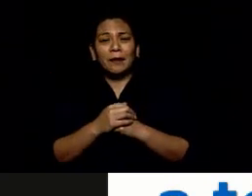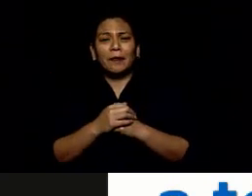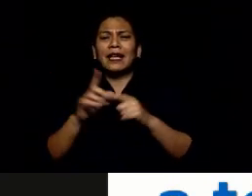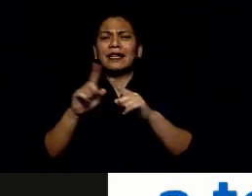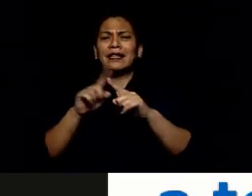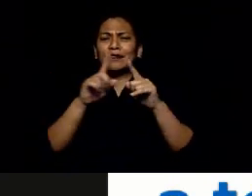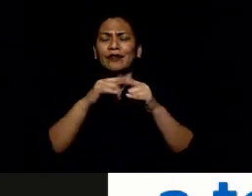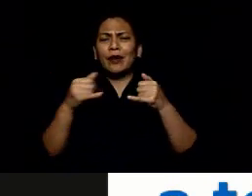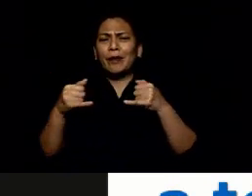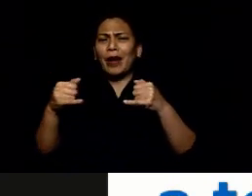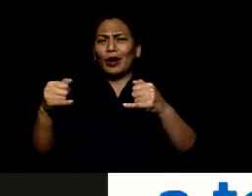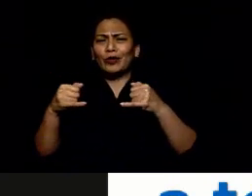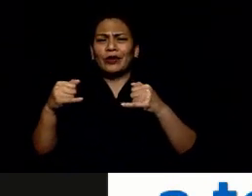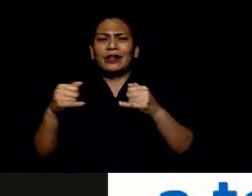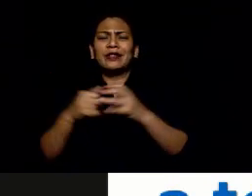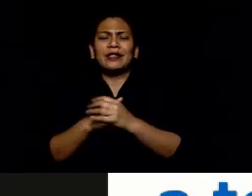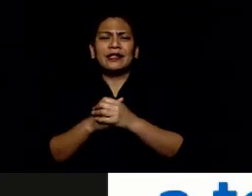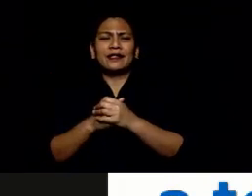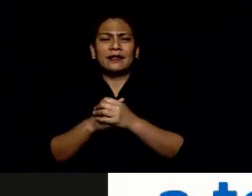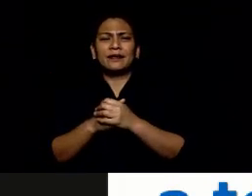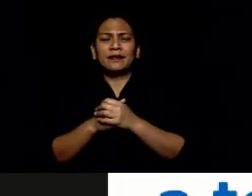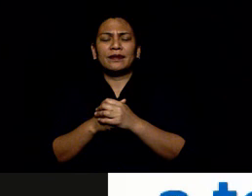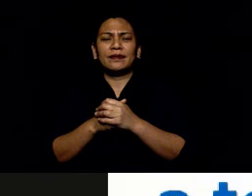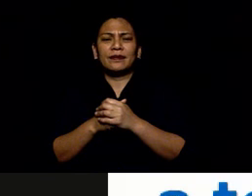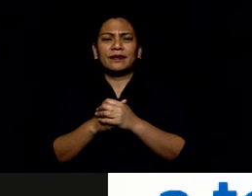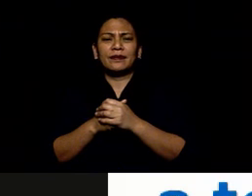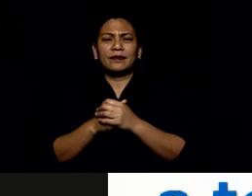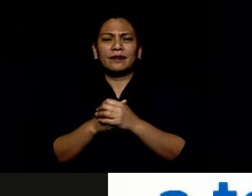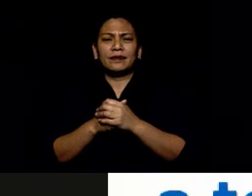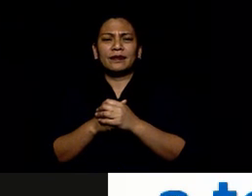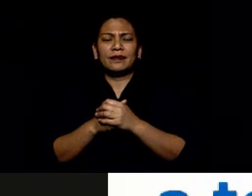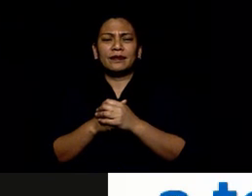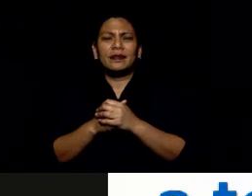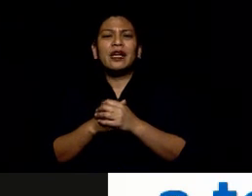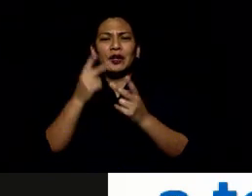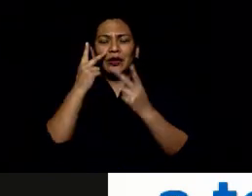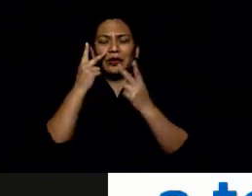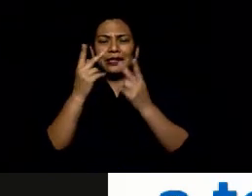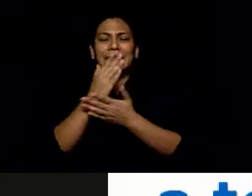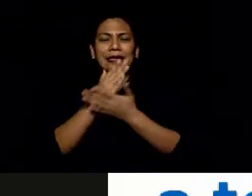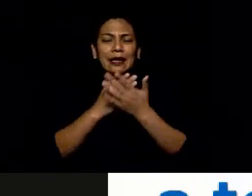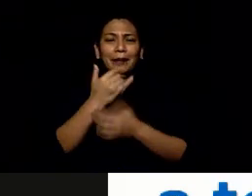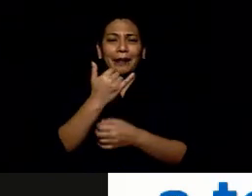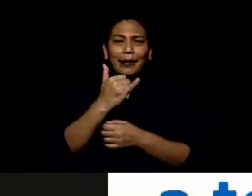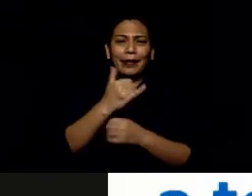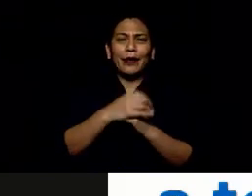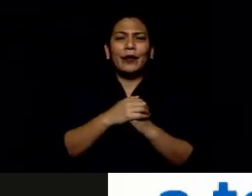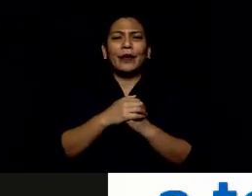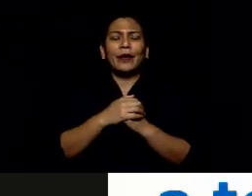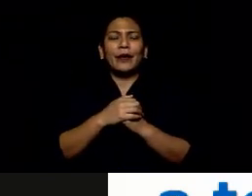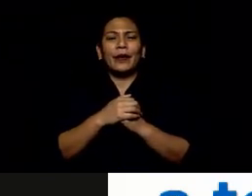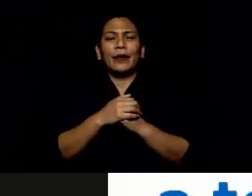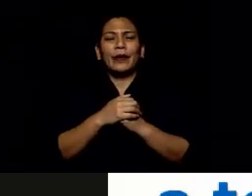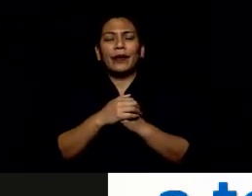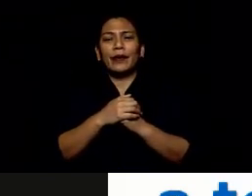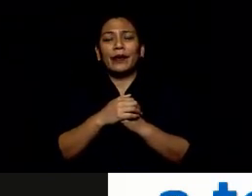some of them are already, um, Yellow, Uh, so in the, in the zone of